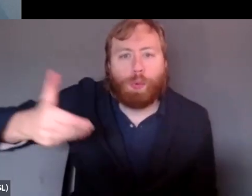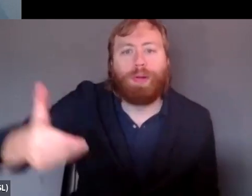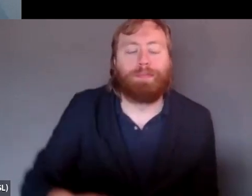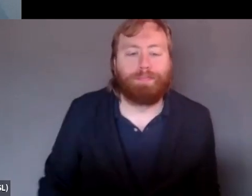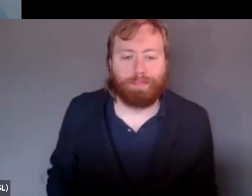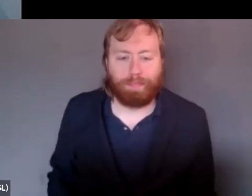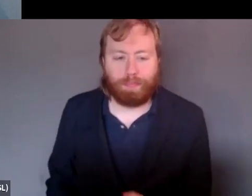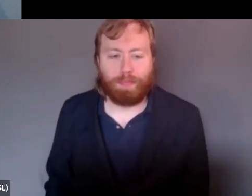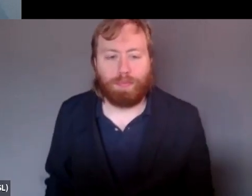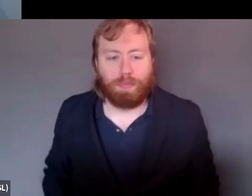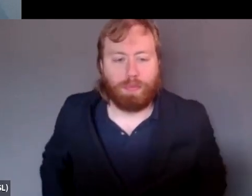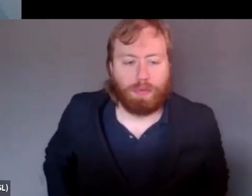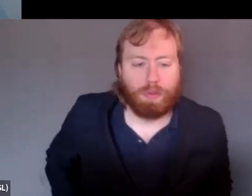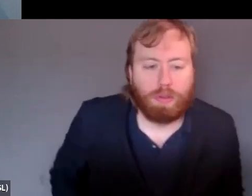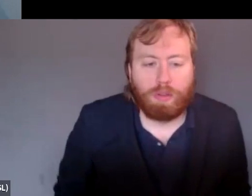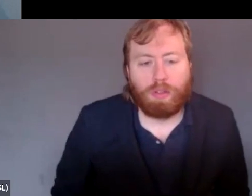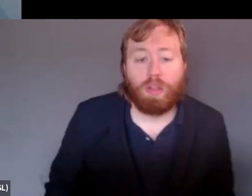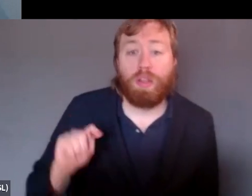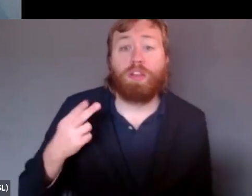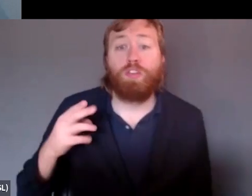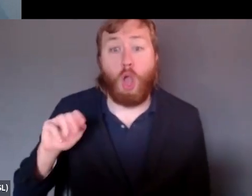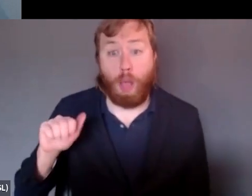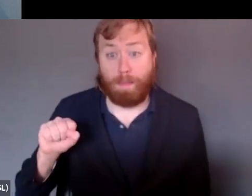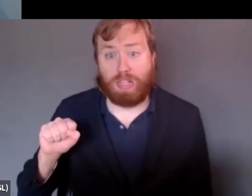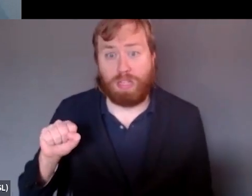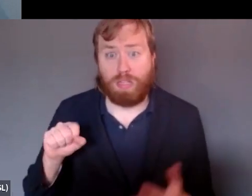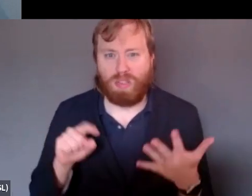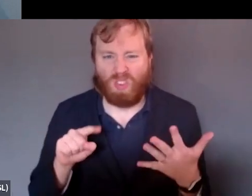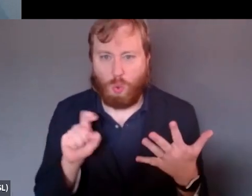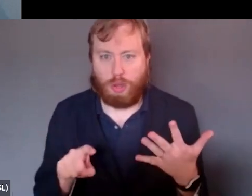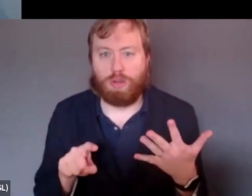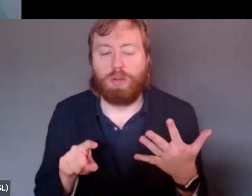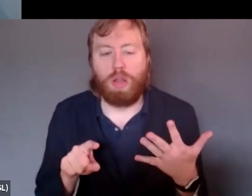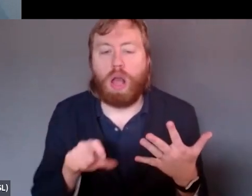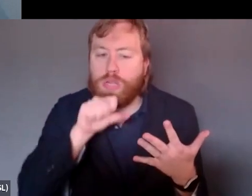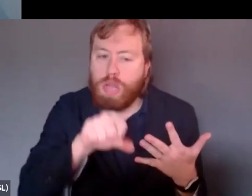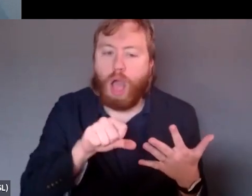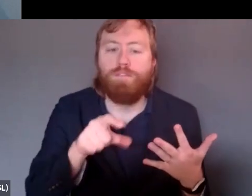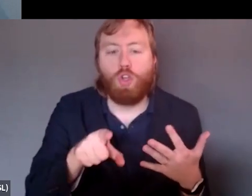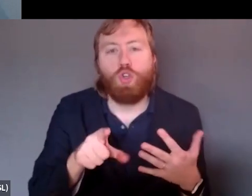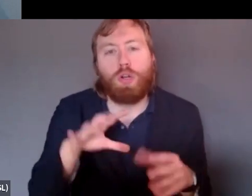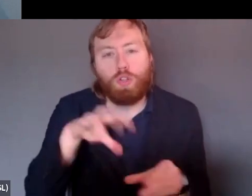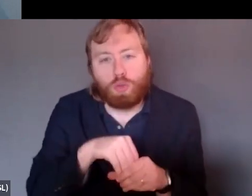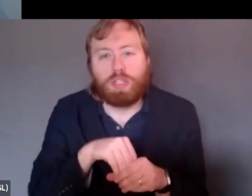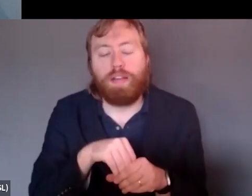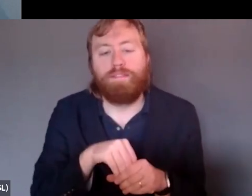I just wanted to share this, Thomas says, "I love that you are inclusive of people with disabilities in your user testing. I feel strongly that the future of accessibility